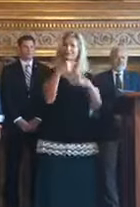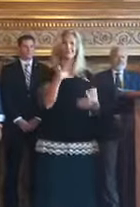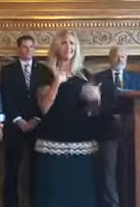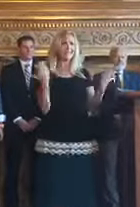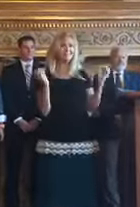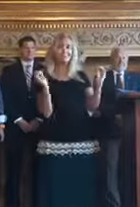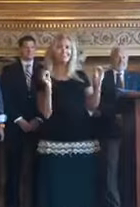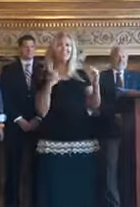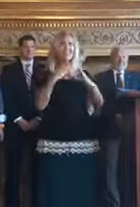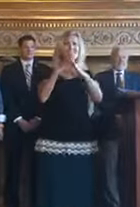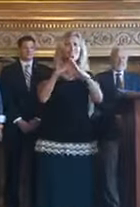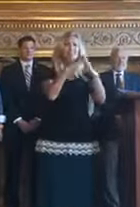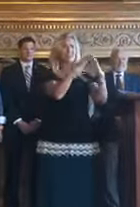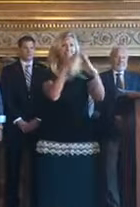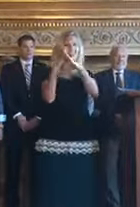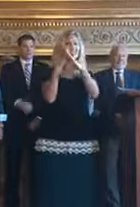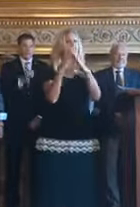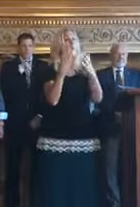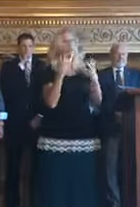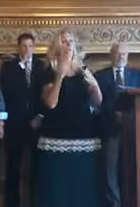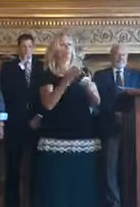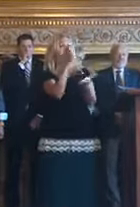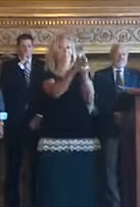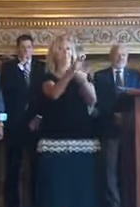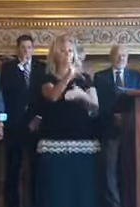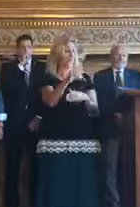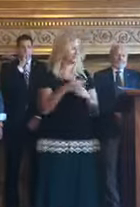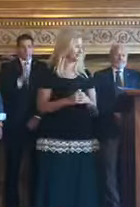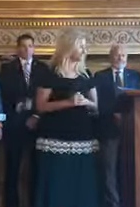have equal access to everything that is being shared around me.